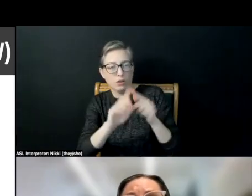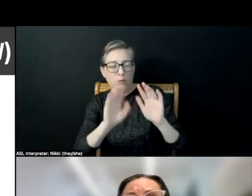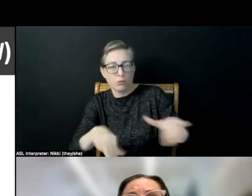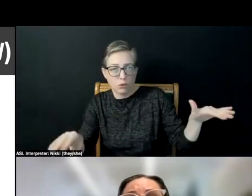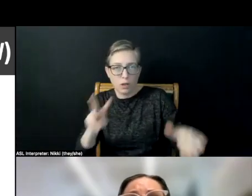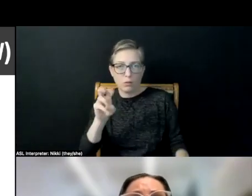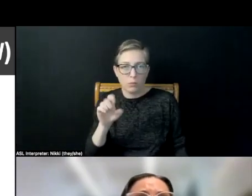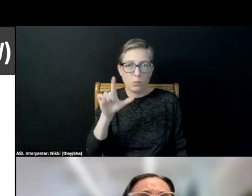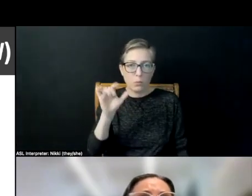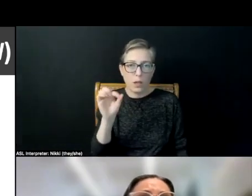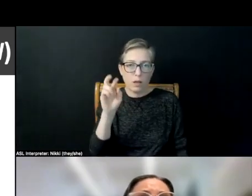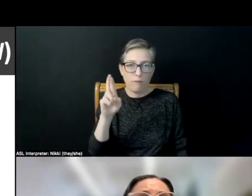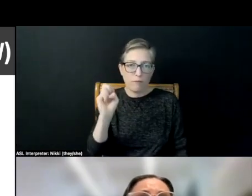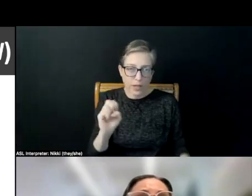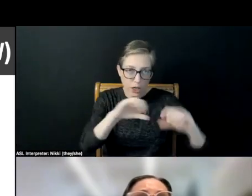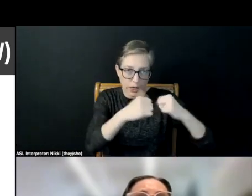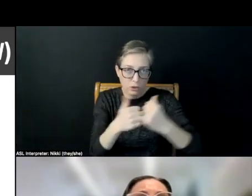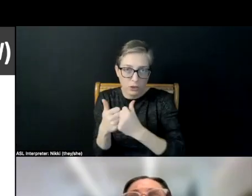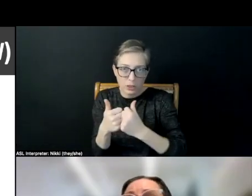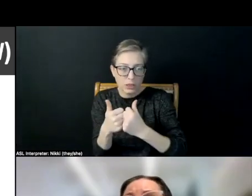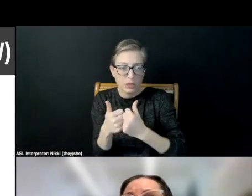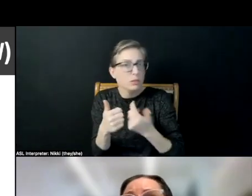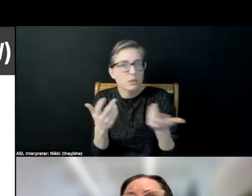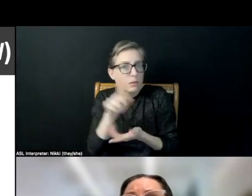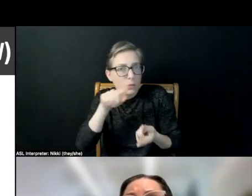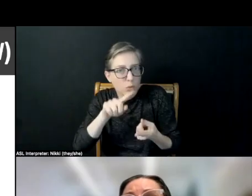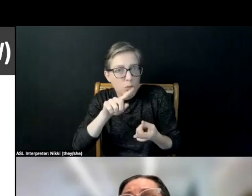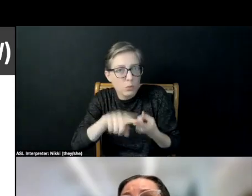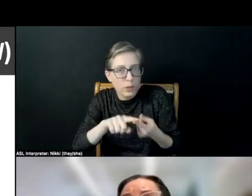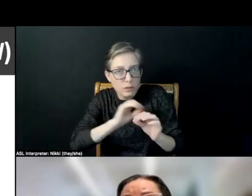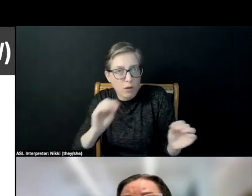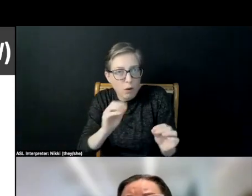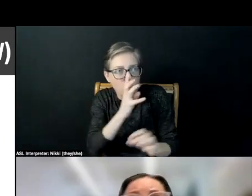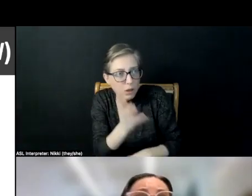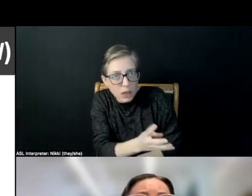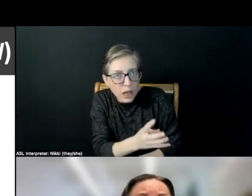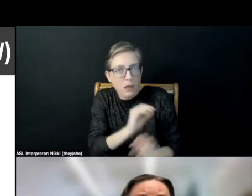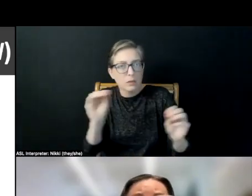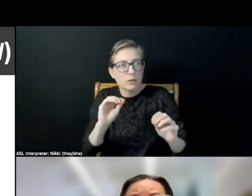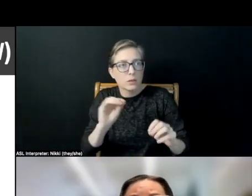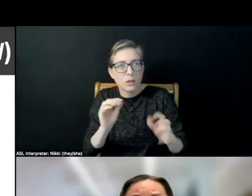These parents really are facing an uphill climb in some cases.